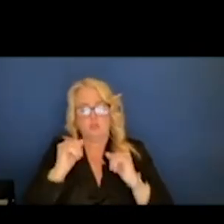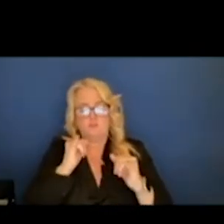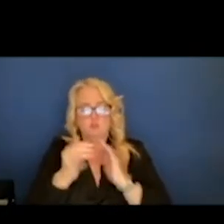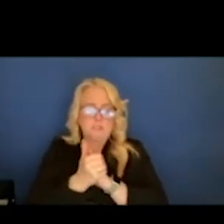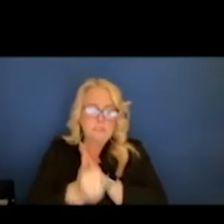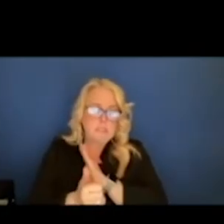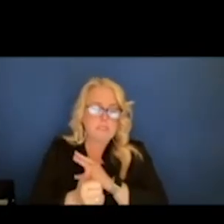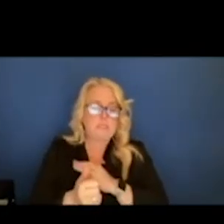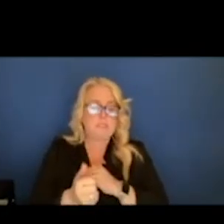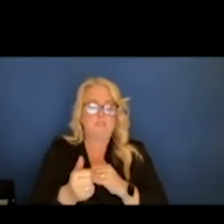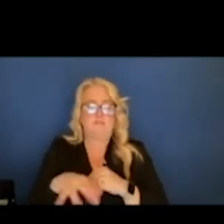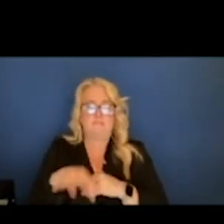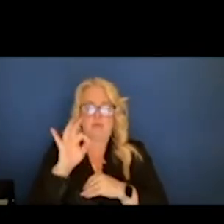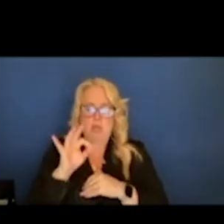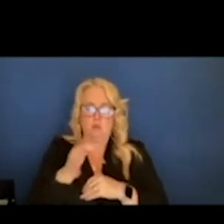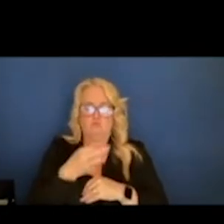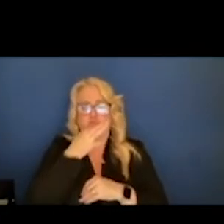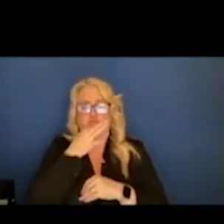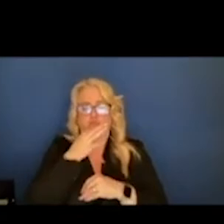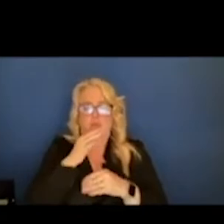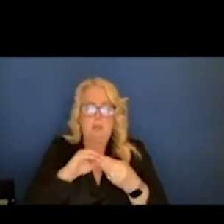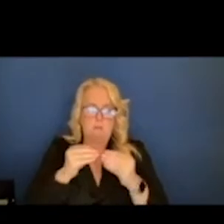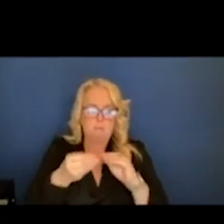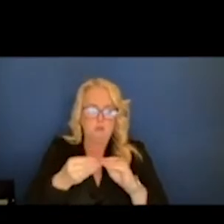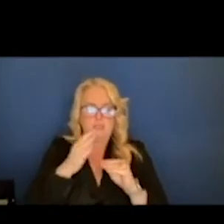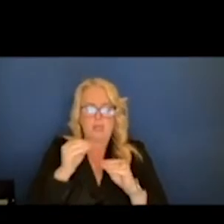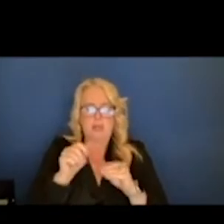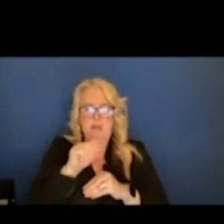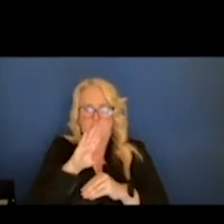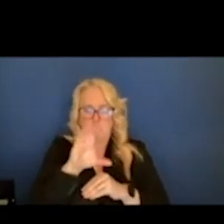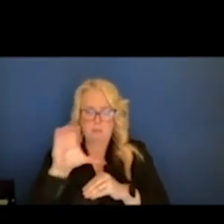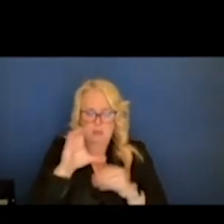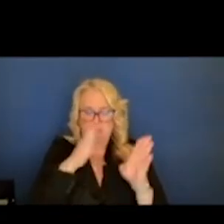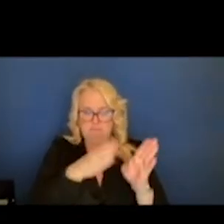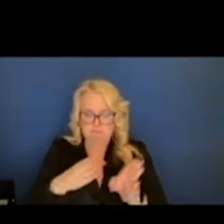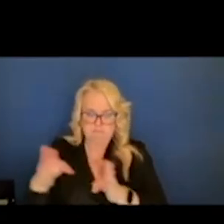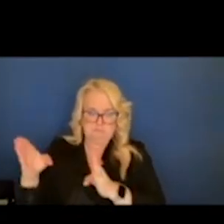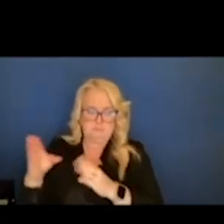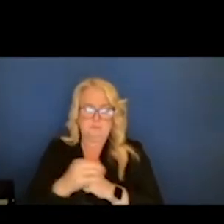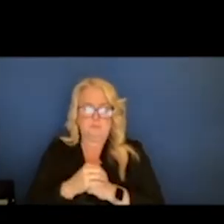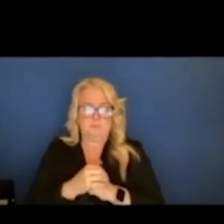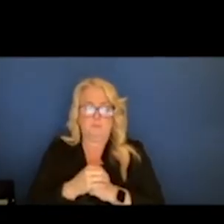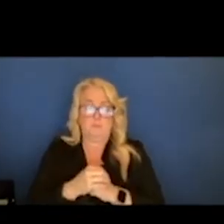techniques and discovered a knack for number and alphabet filing during his internships.